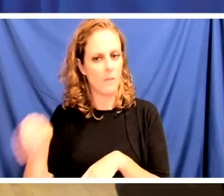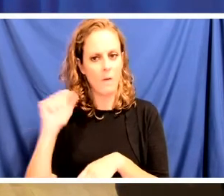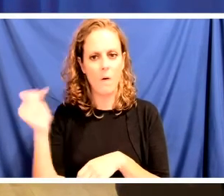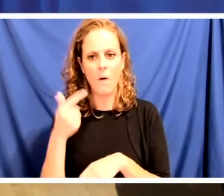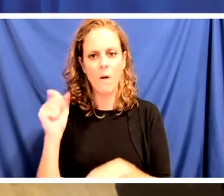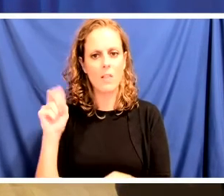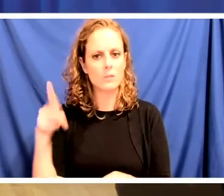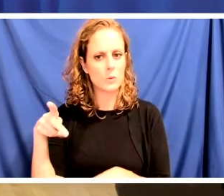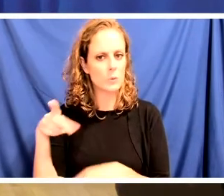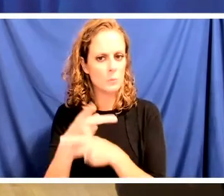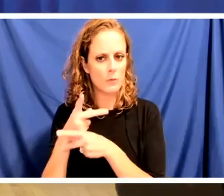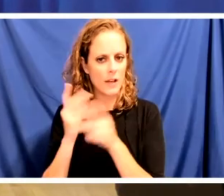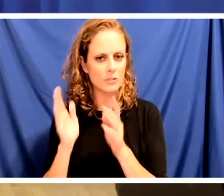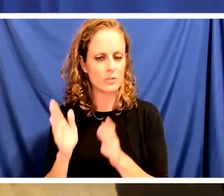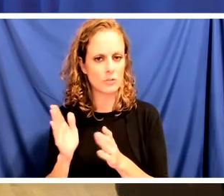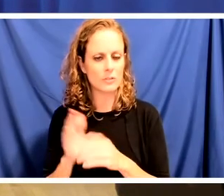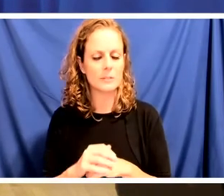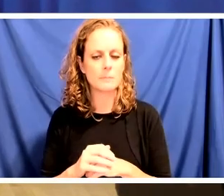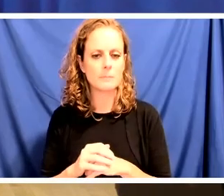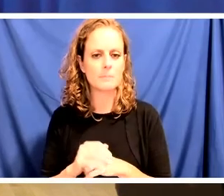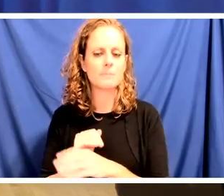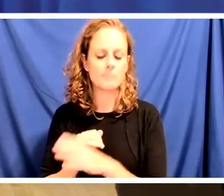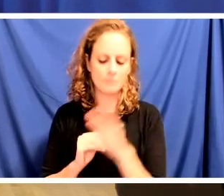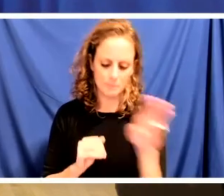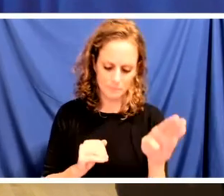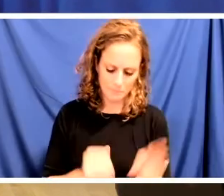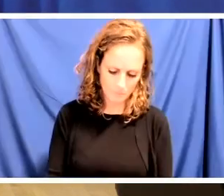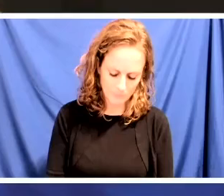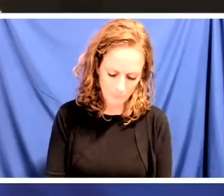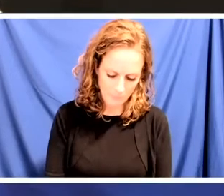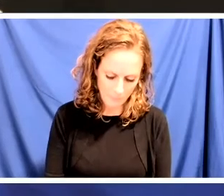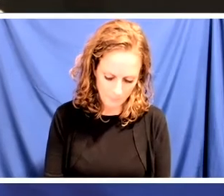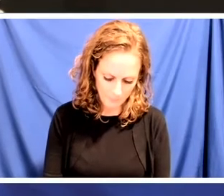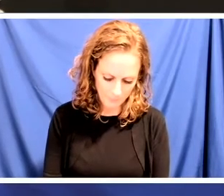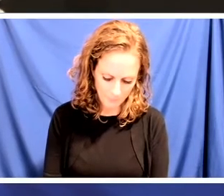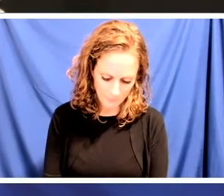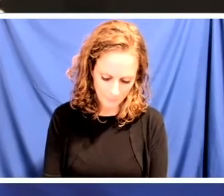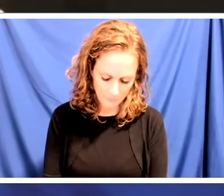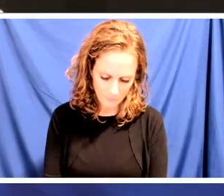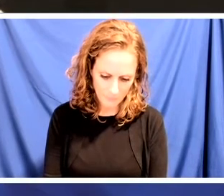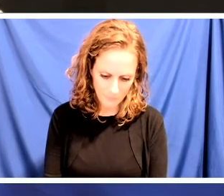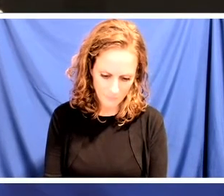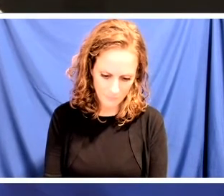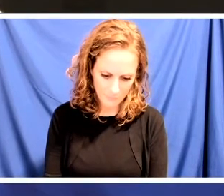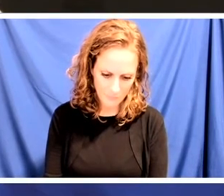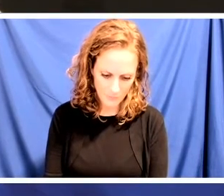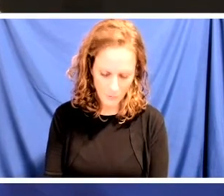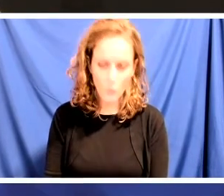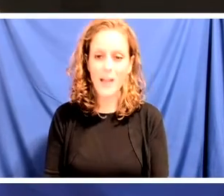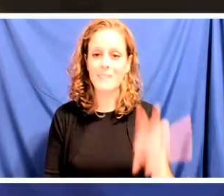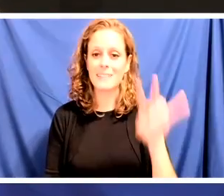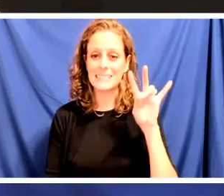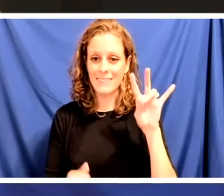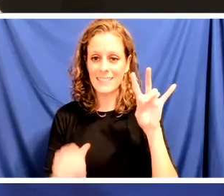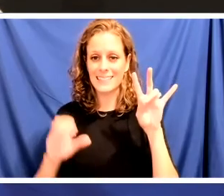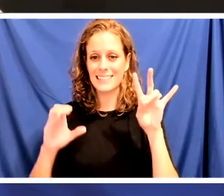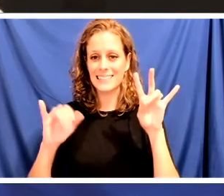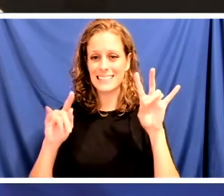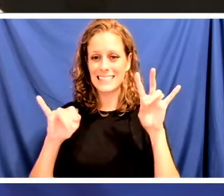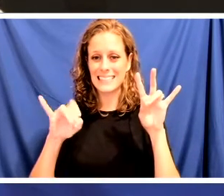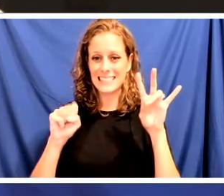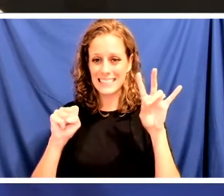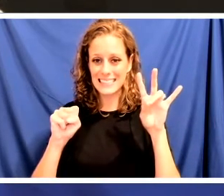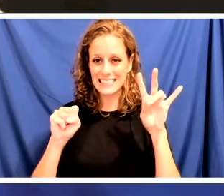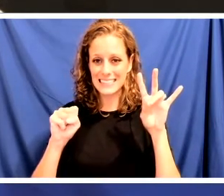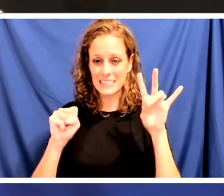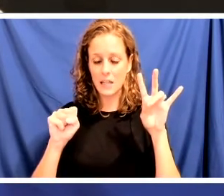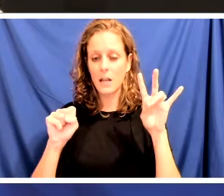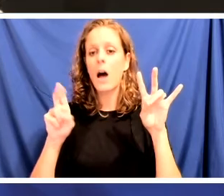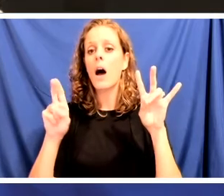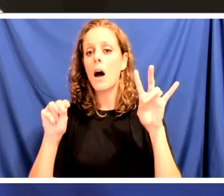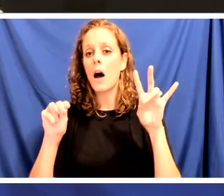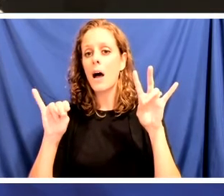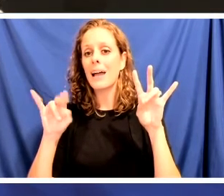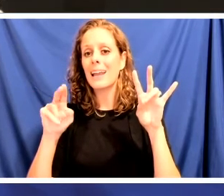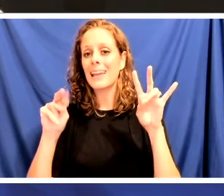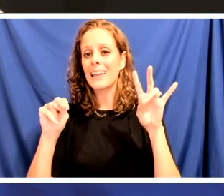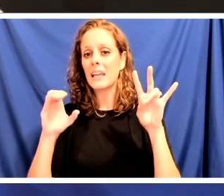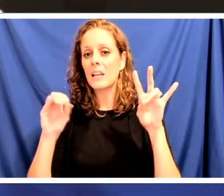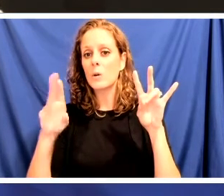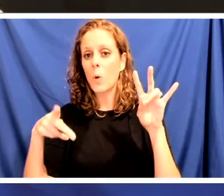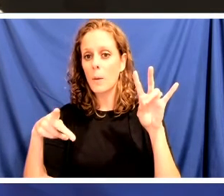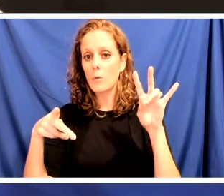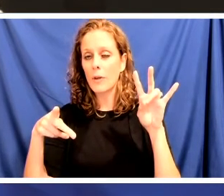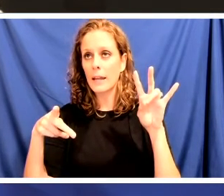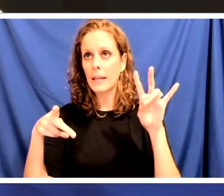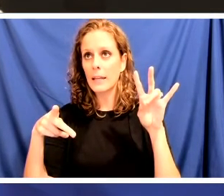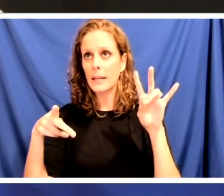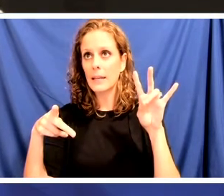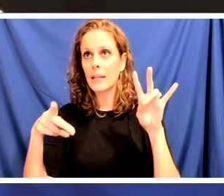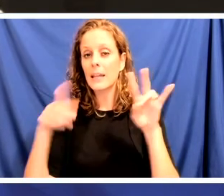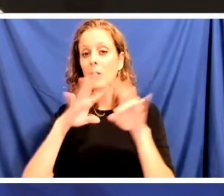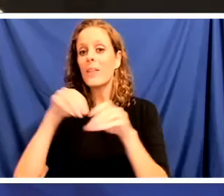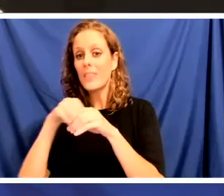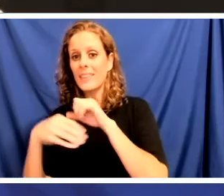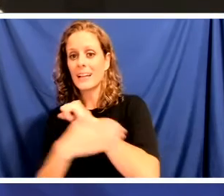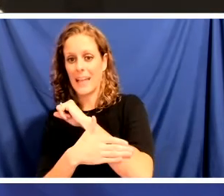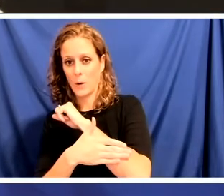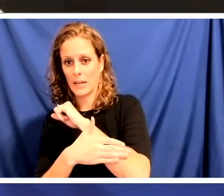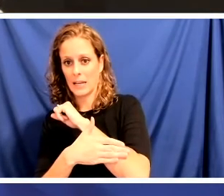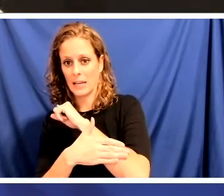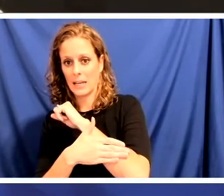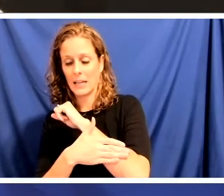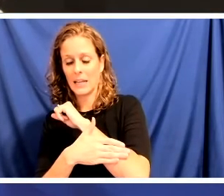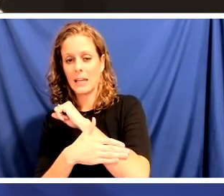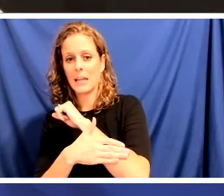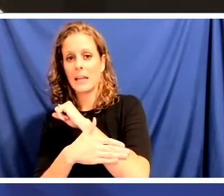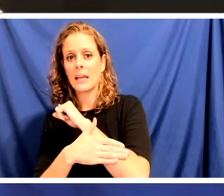SacGov: This is a nuance that sometimes gets lost, but because we have the seven cities and then unincorporated county in a county that has more population in the unincorporated parts of the county than the largest city.